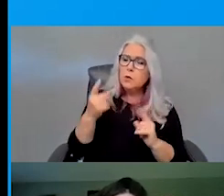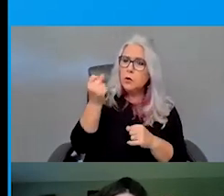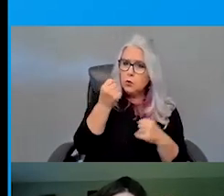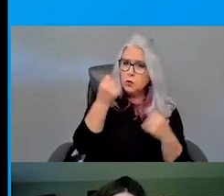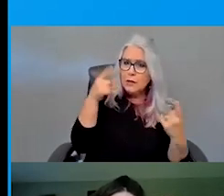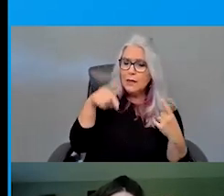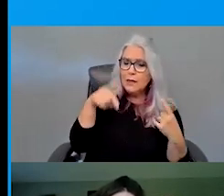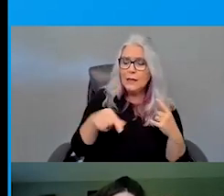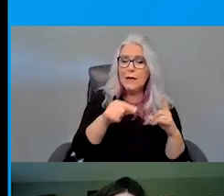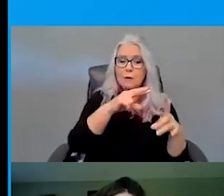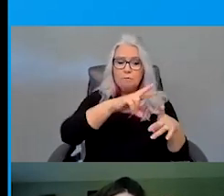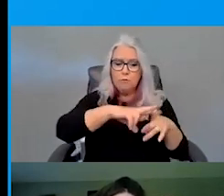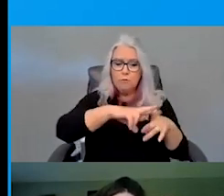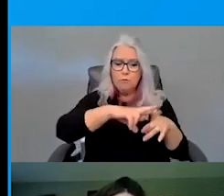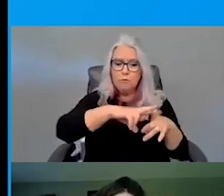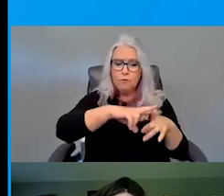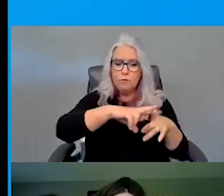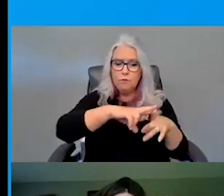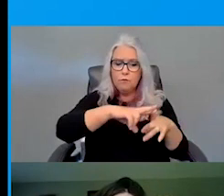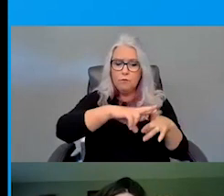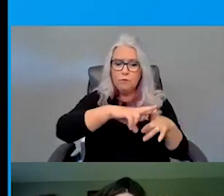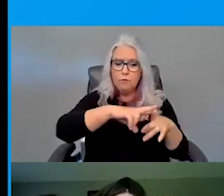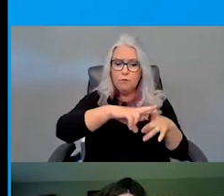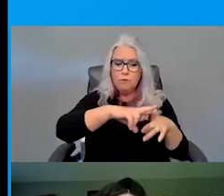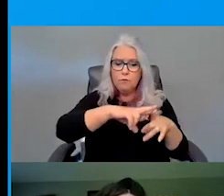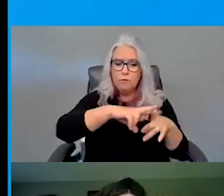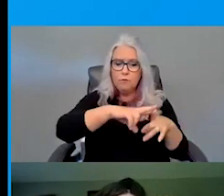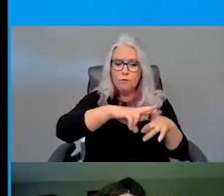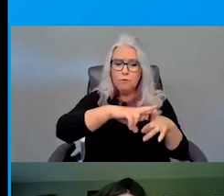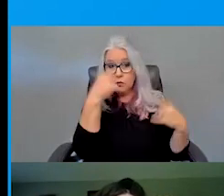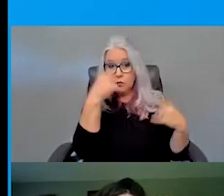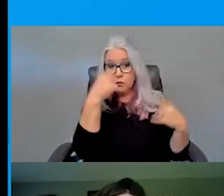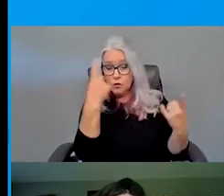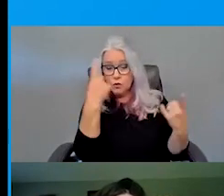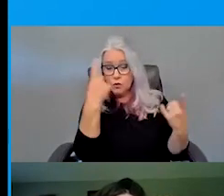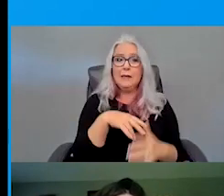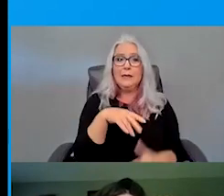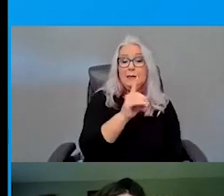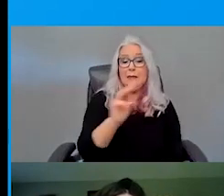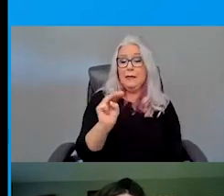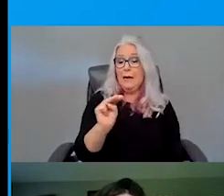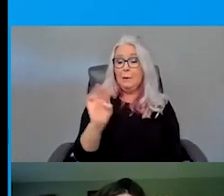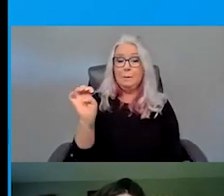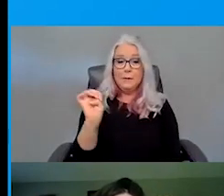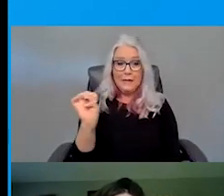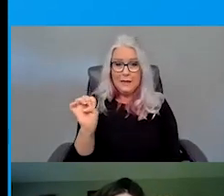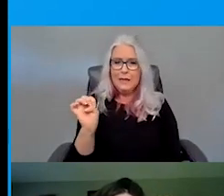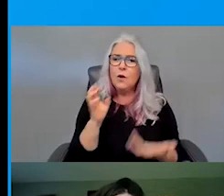define what these are. What is DME. How does it come to play again in this context, the